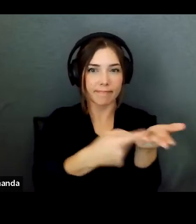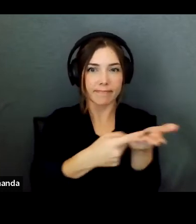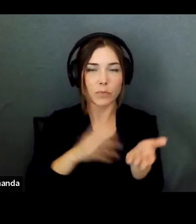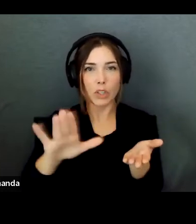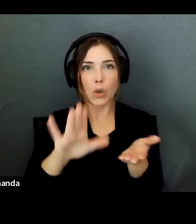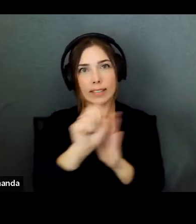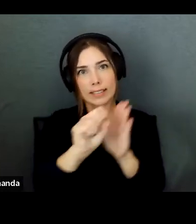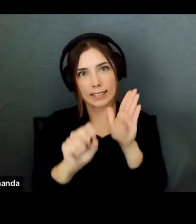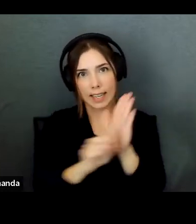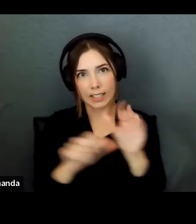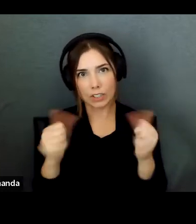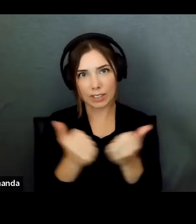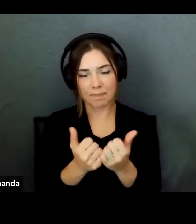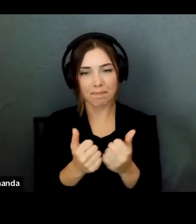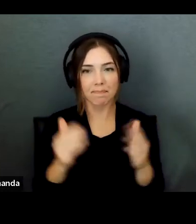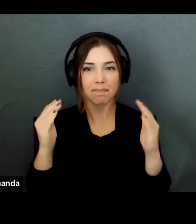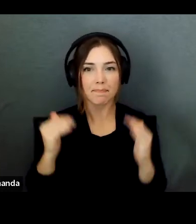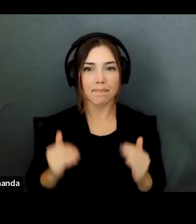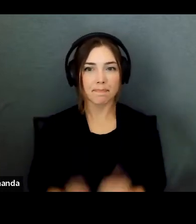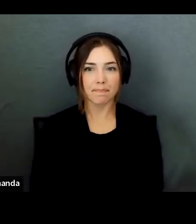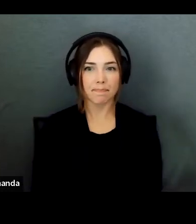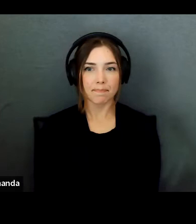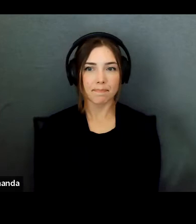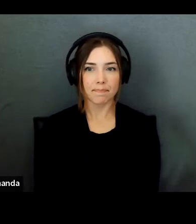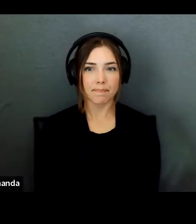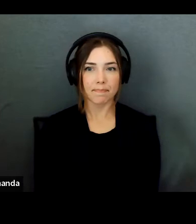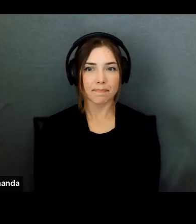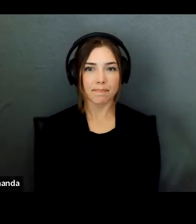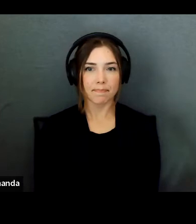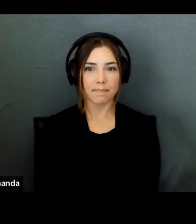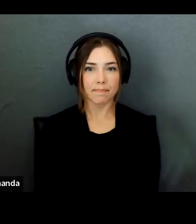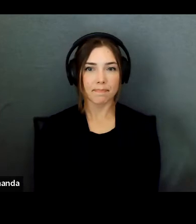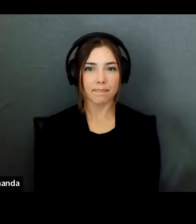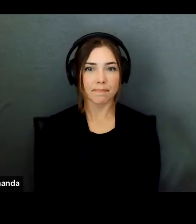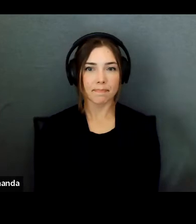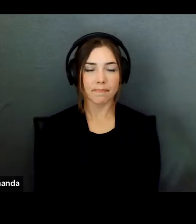Next slide, please. And then there we are.